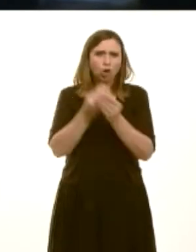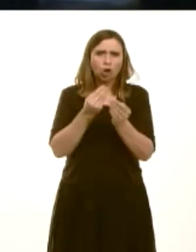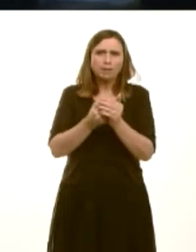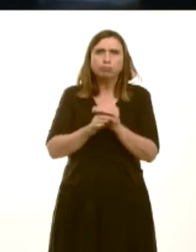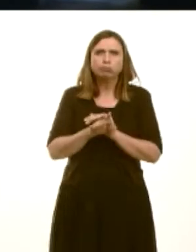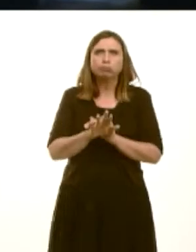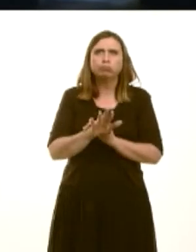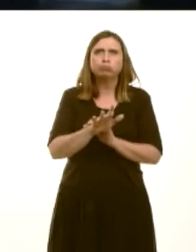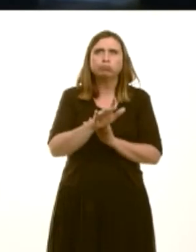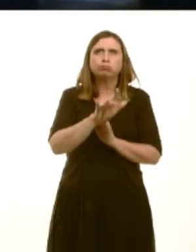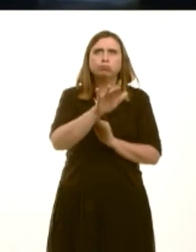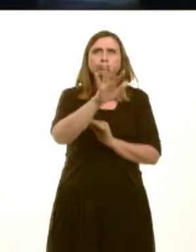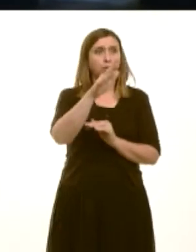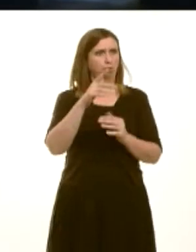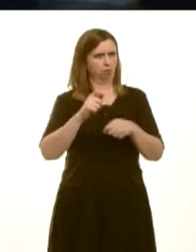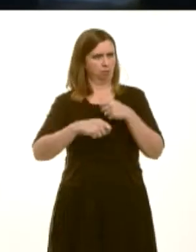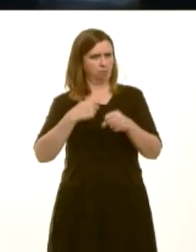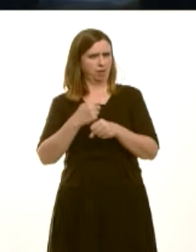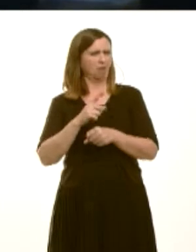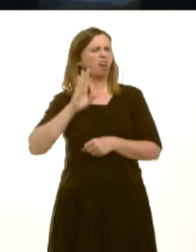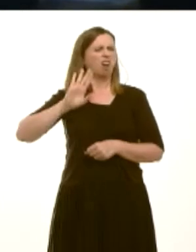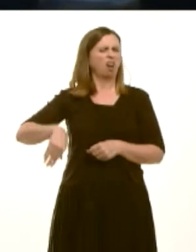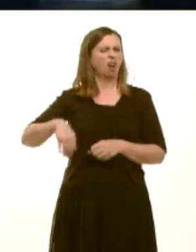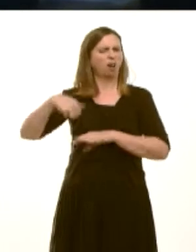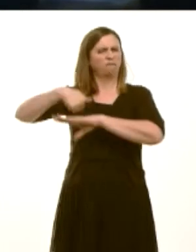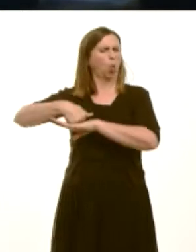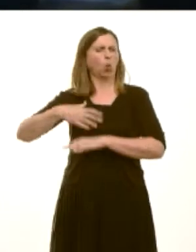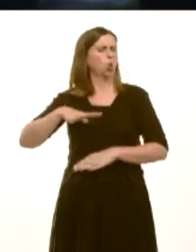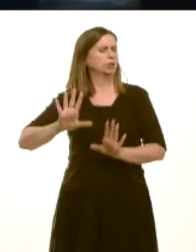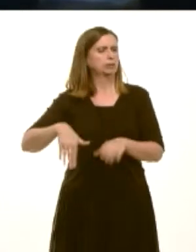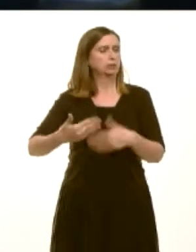in public services. Will you now fully support and take the opportunity that is offered to